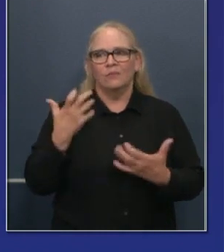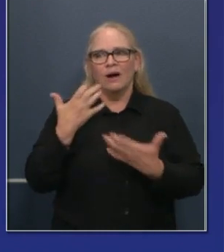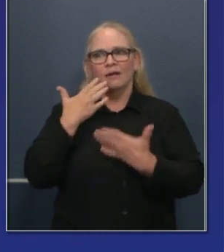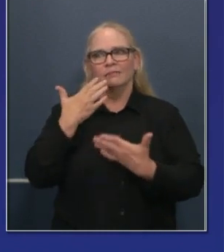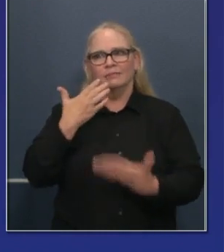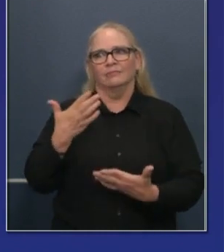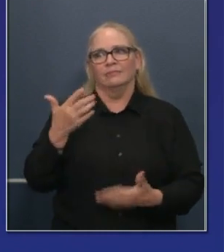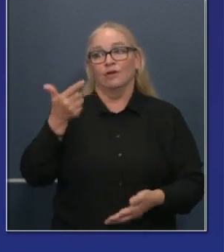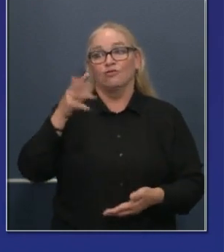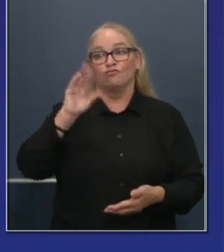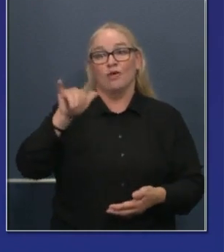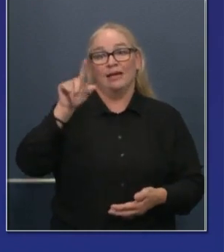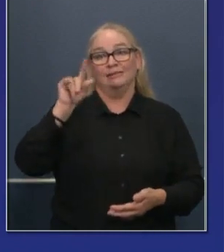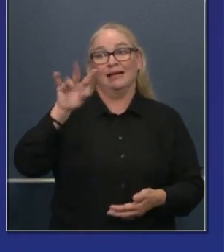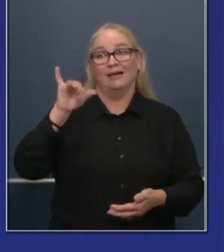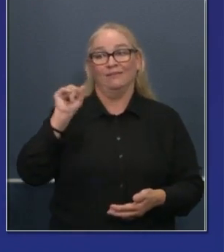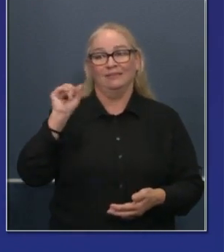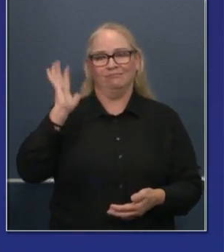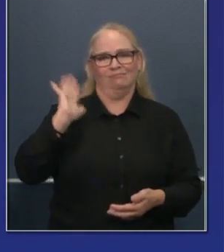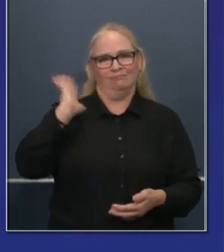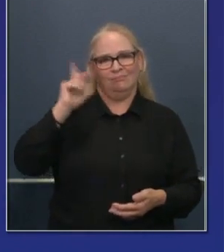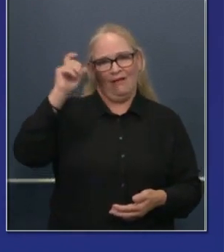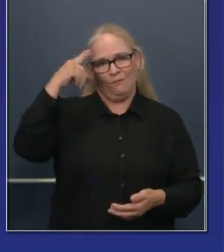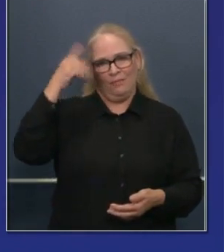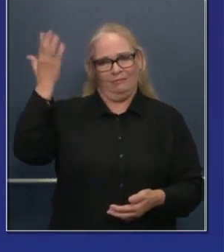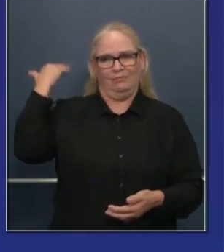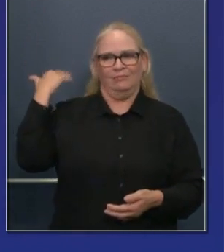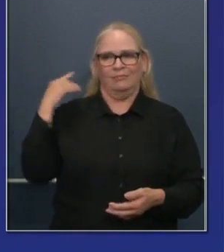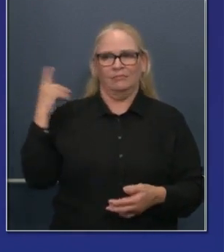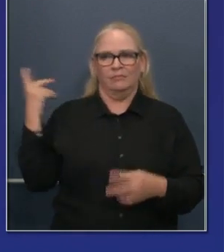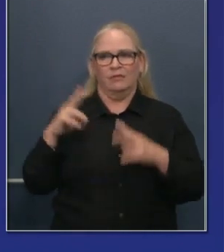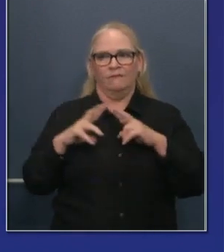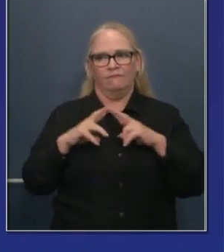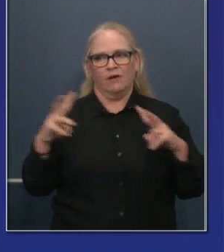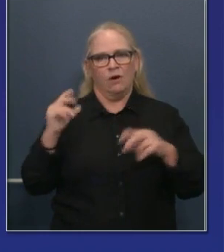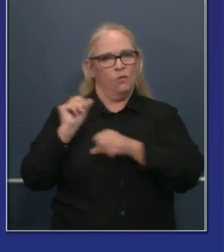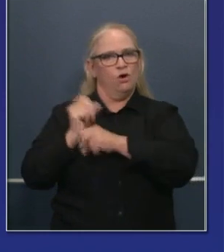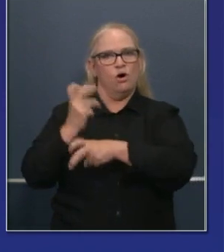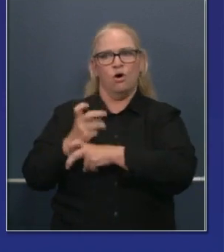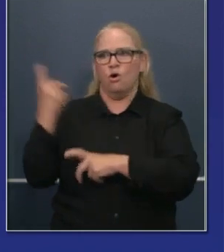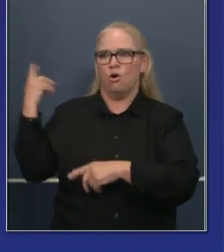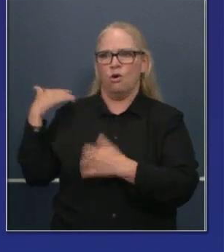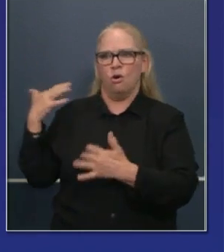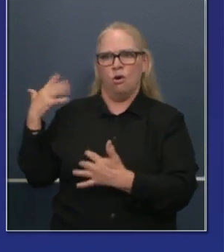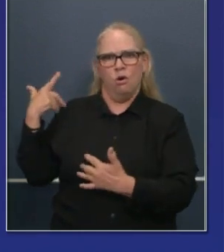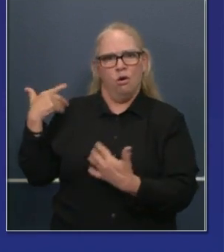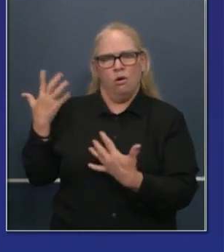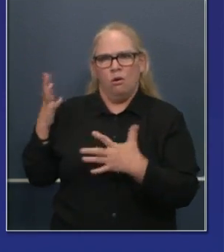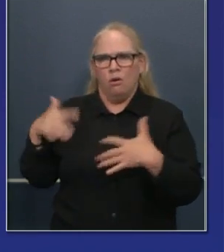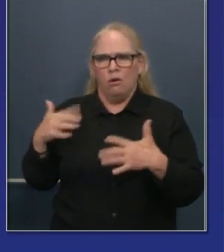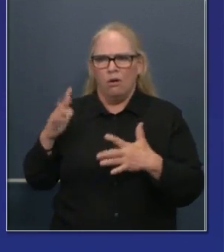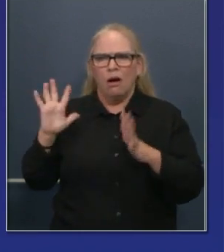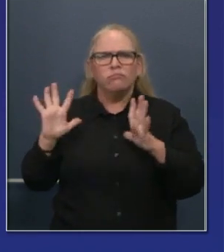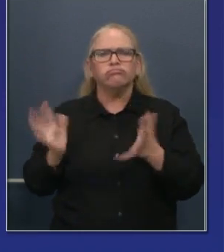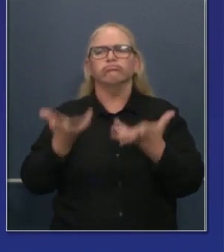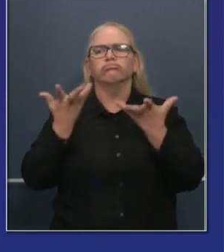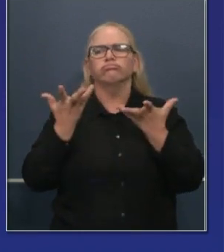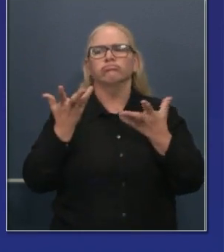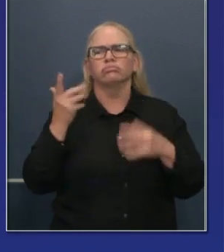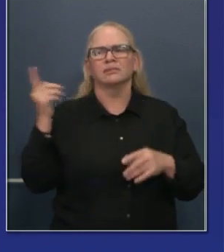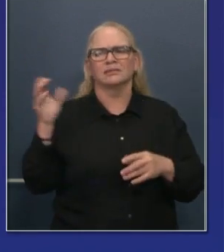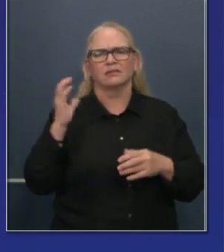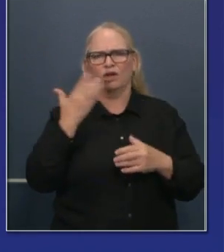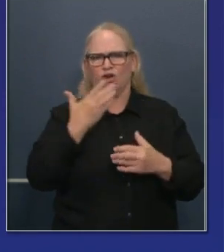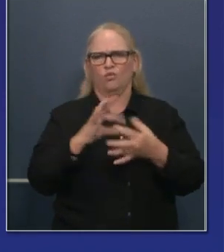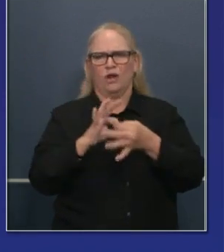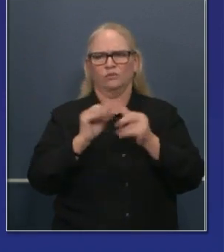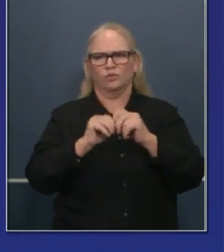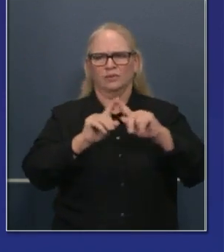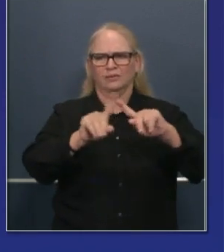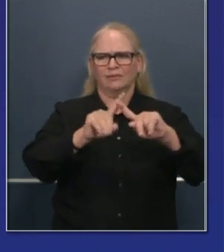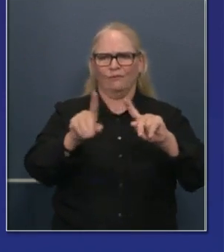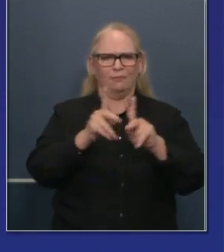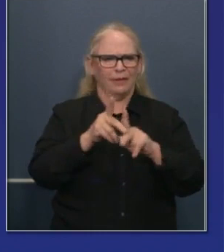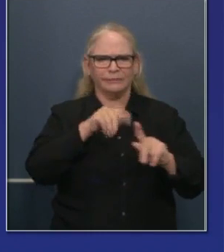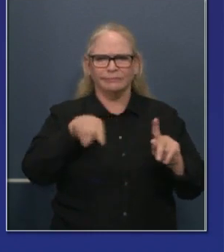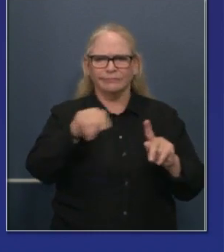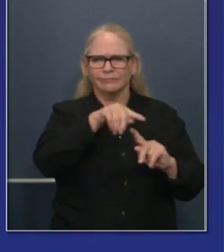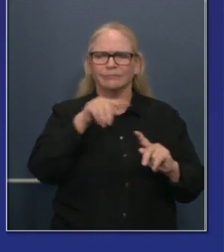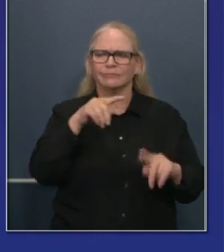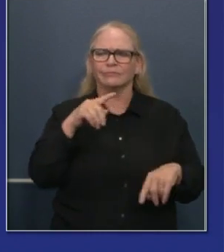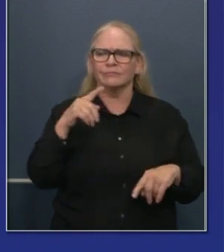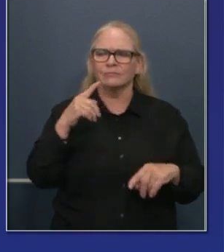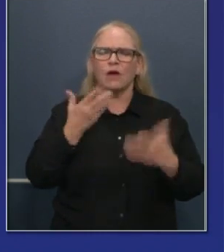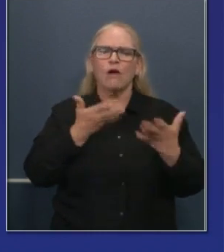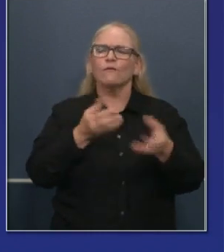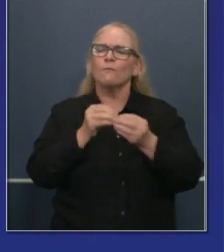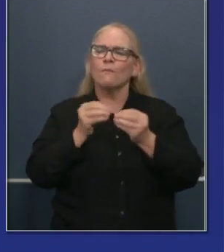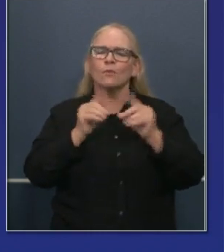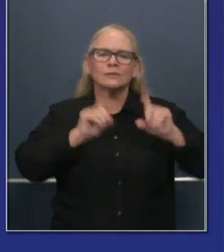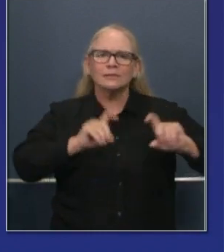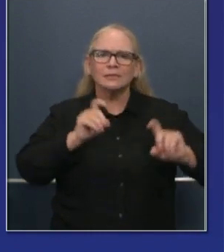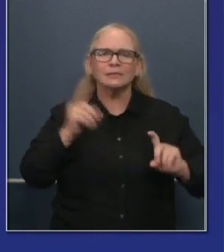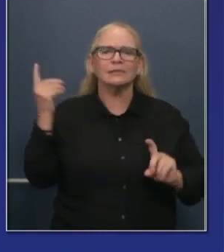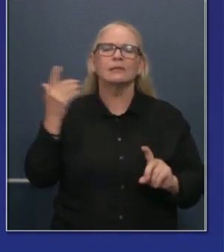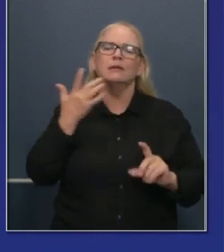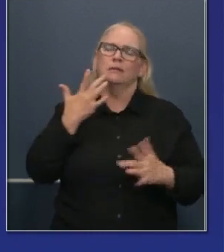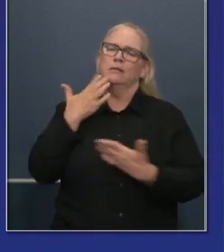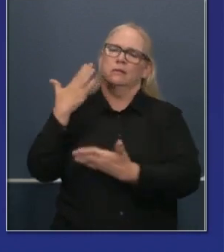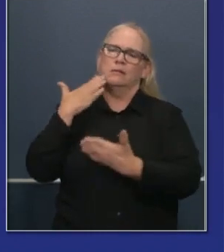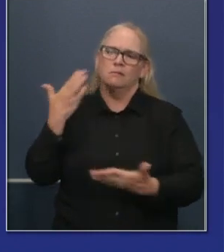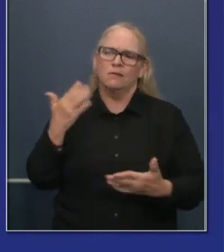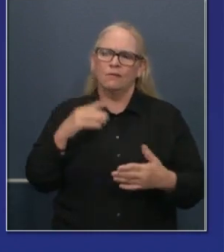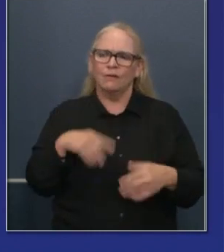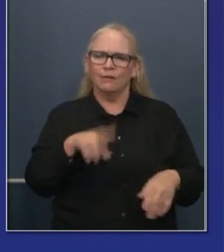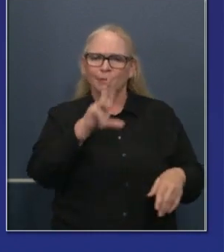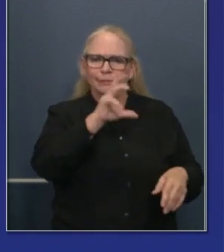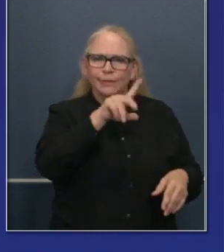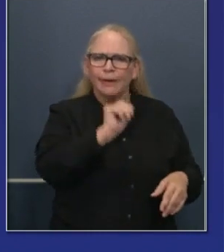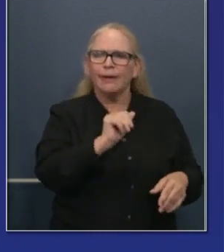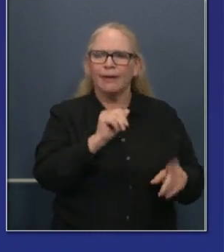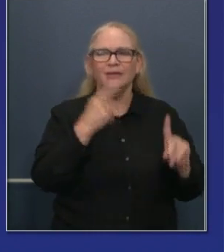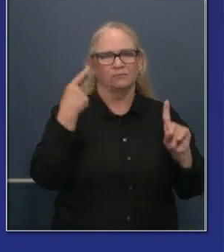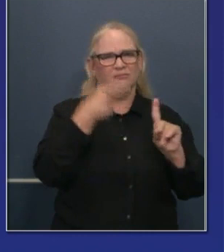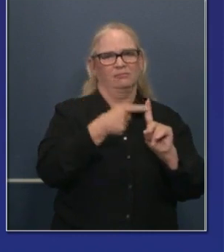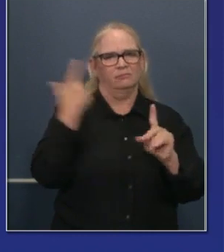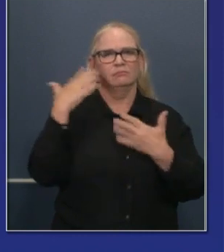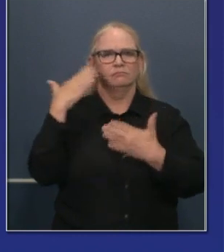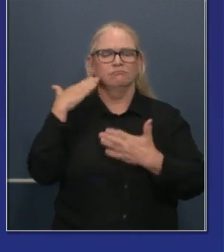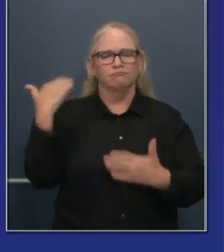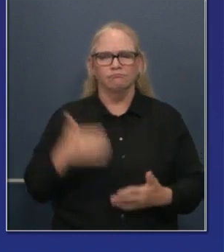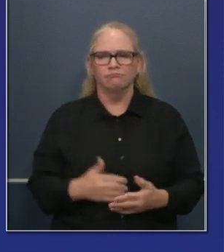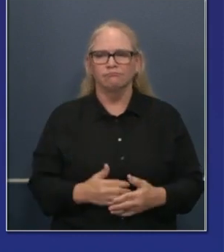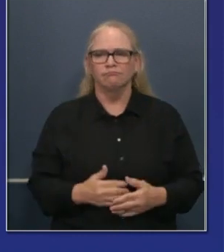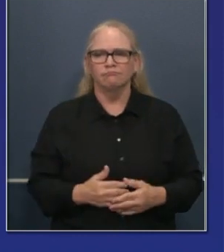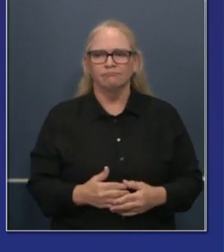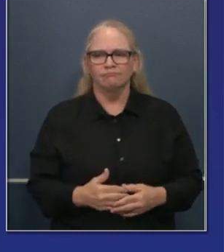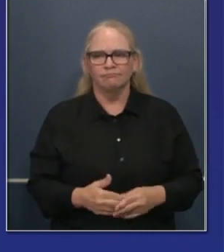I WANT TO THANK GOVERNOR GRAY DAVIS, WHO HAS BEEN A REAL CHAMPION FOR SOME OF THE PULLED TESTING EFFORTS, AND HAS A STRONG RELATIONSHIP THAT HE HAS BEEN ABLE TO COORDINATE WITH AND